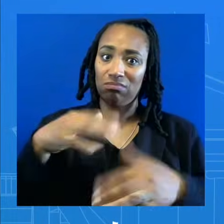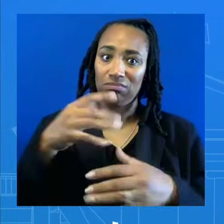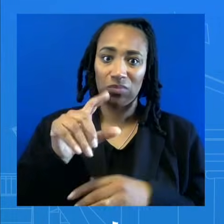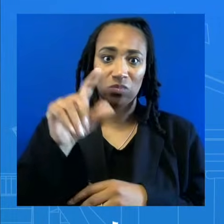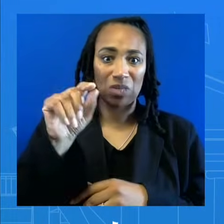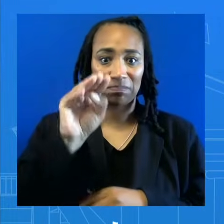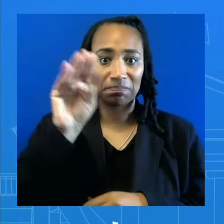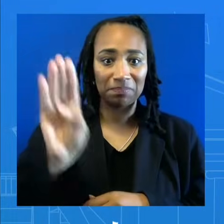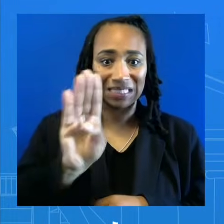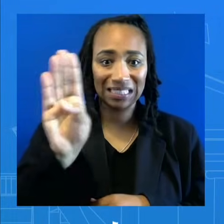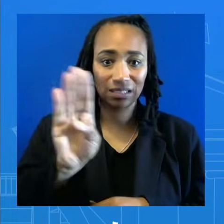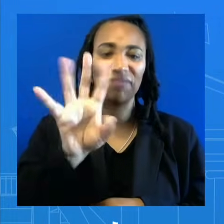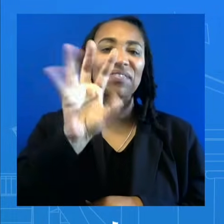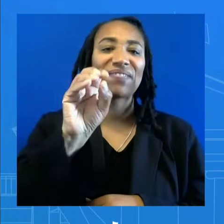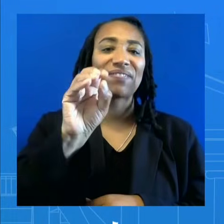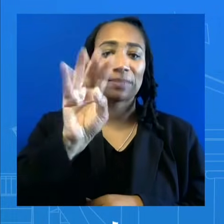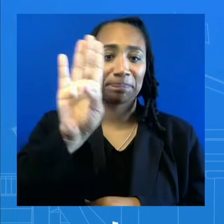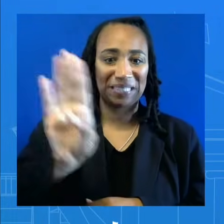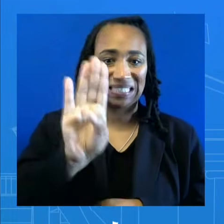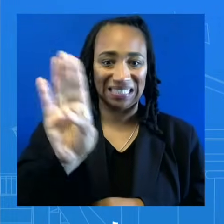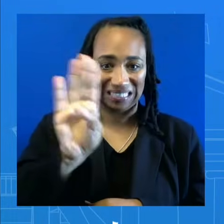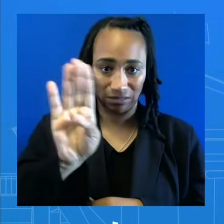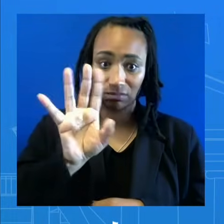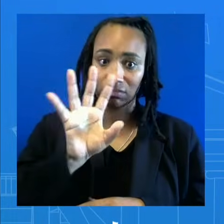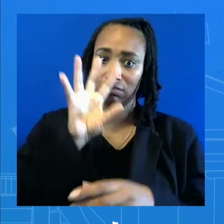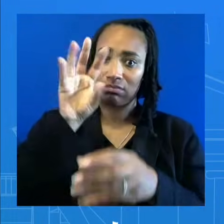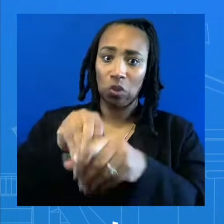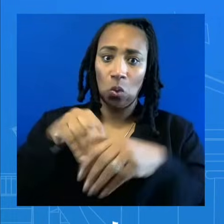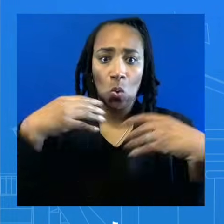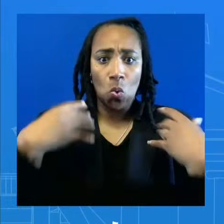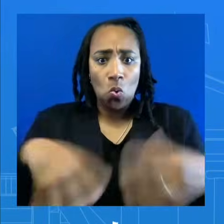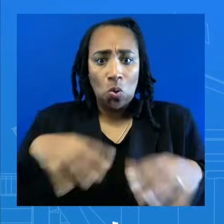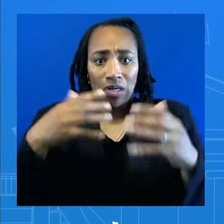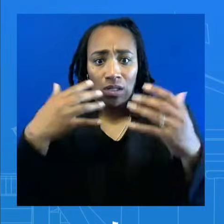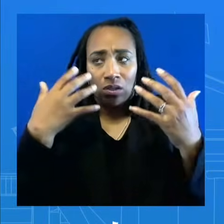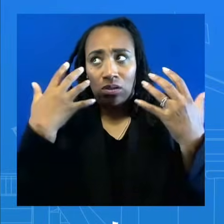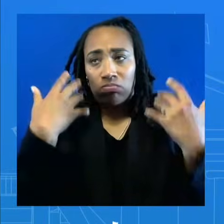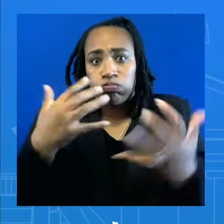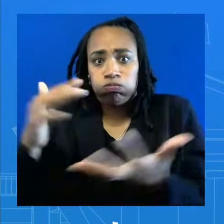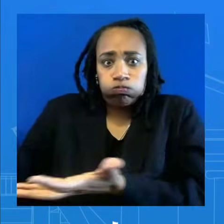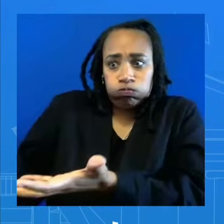And that, of course -- I think, as you all know -- leverages income earned from frozen Russian sovereign assets